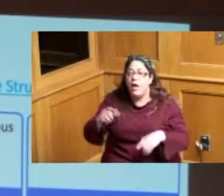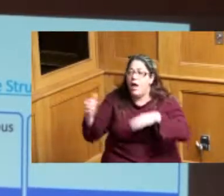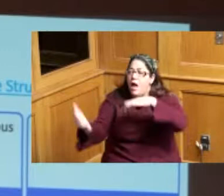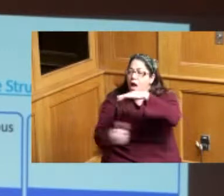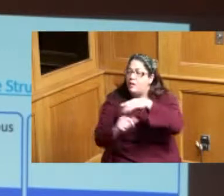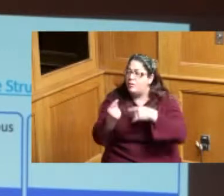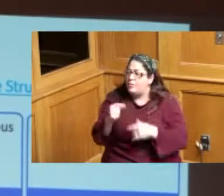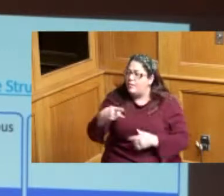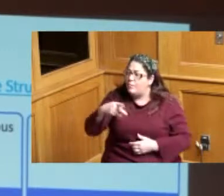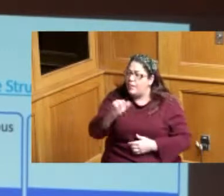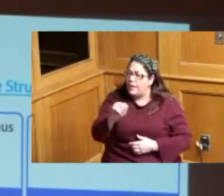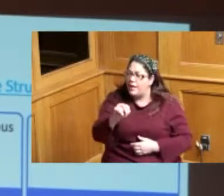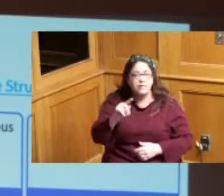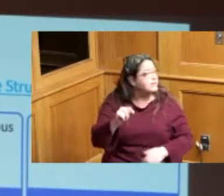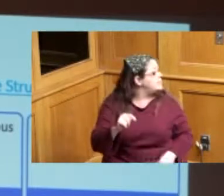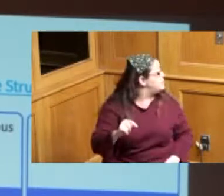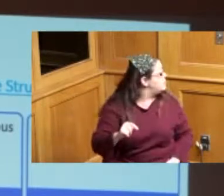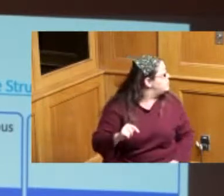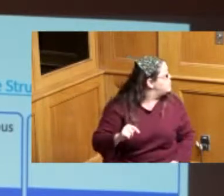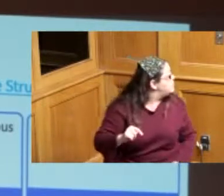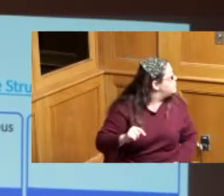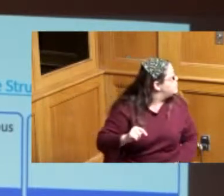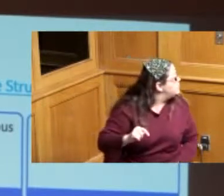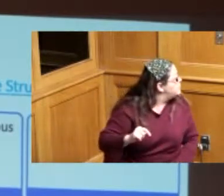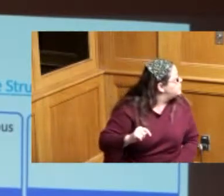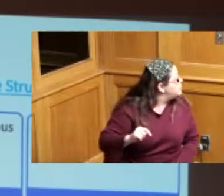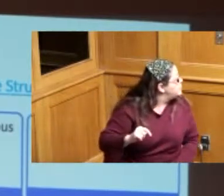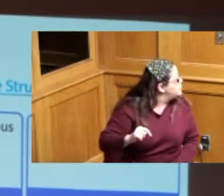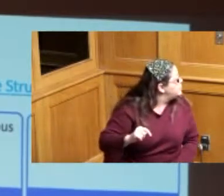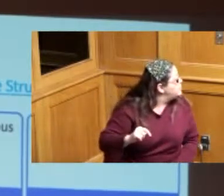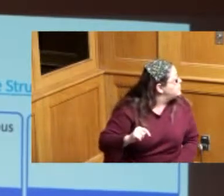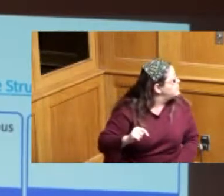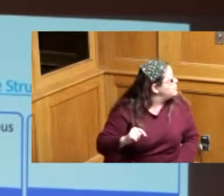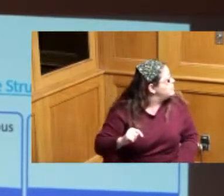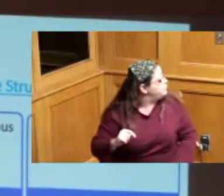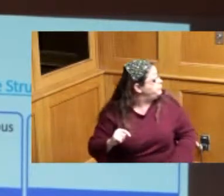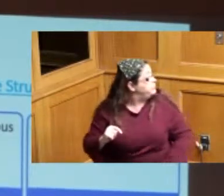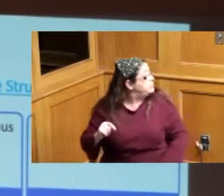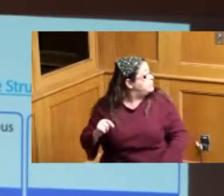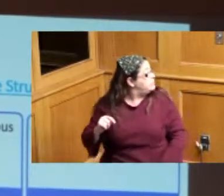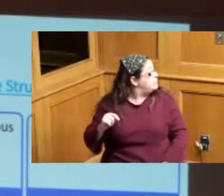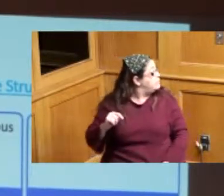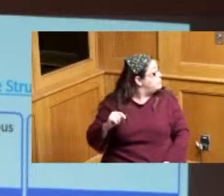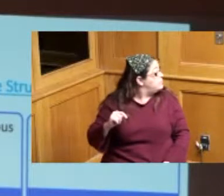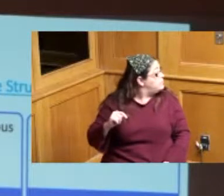but significantly in smaller kind of quantities so there is a small recognition that even undeveloped